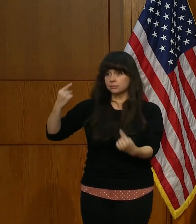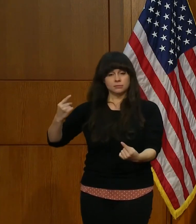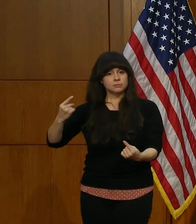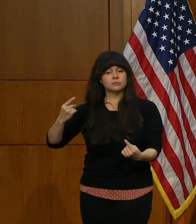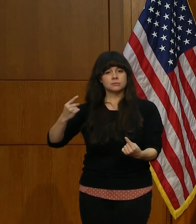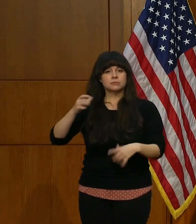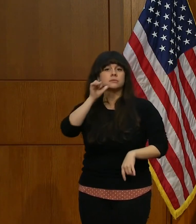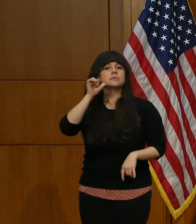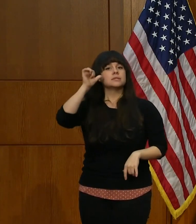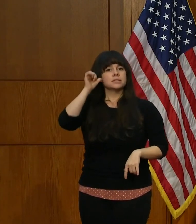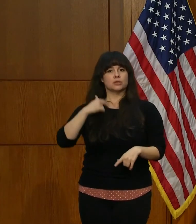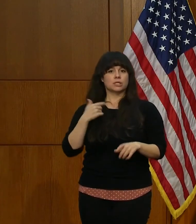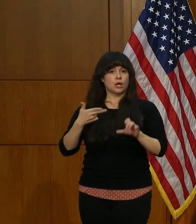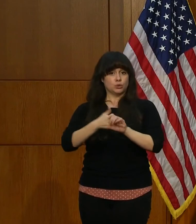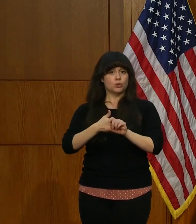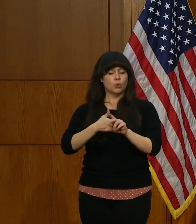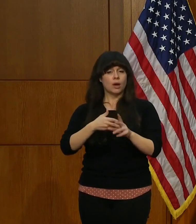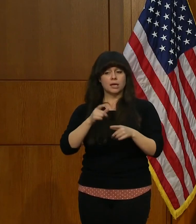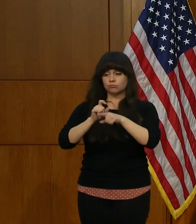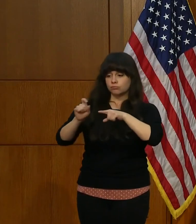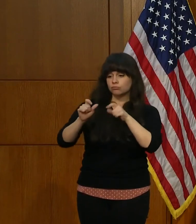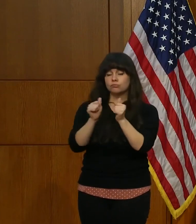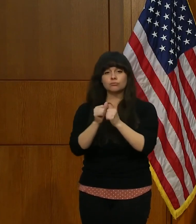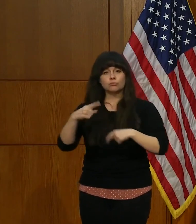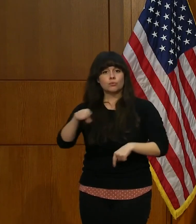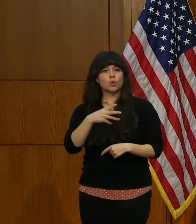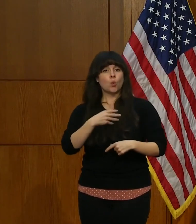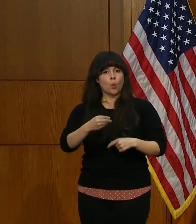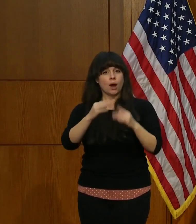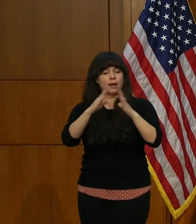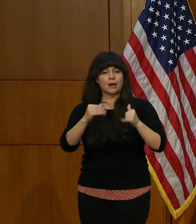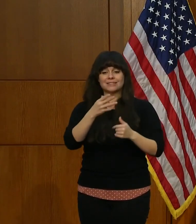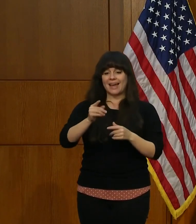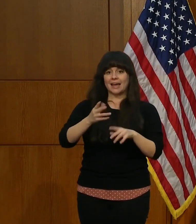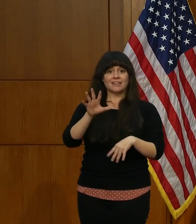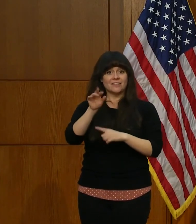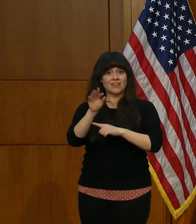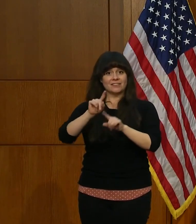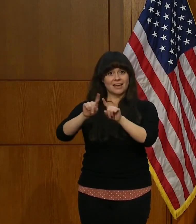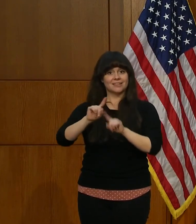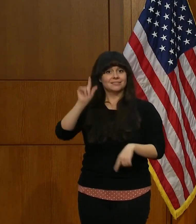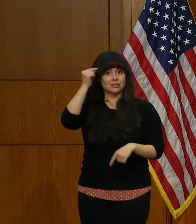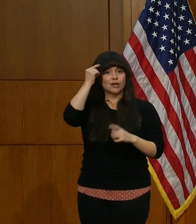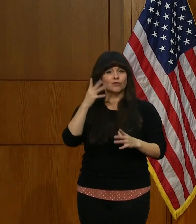WITH THE WHITE HOUSE TWICE IN THE PAST WEEK YESTERDAY JOINED